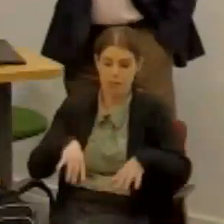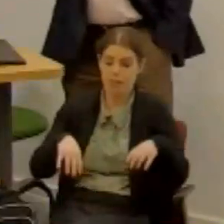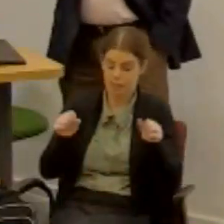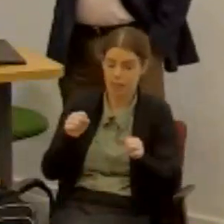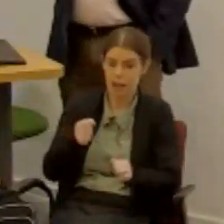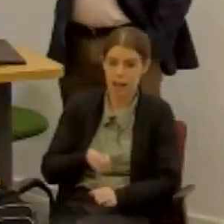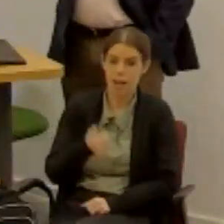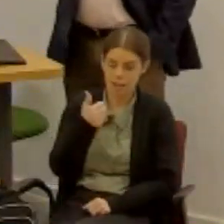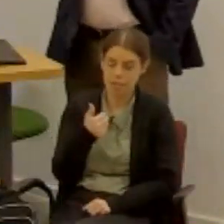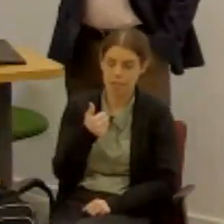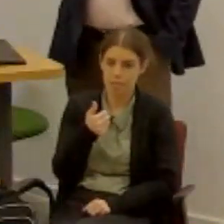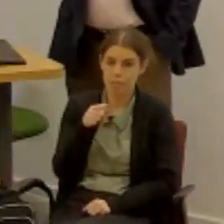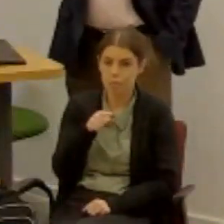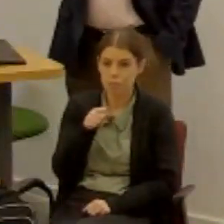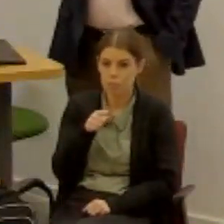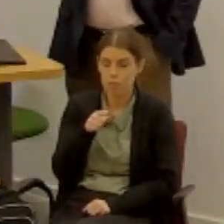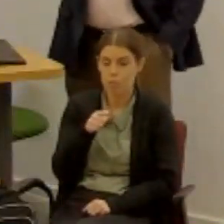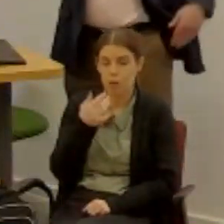Now, would you have got on to develop dementia?